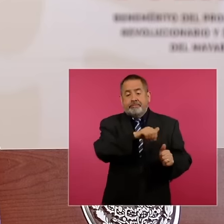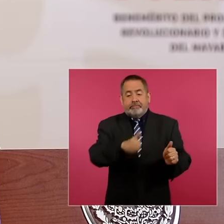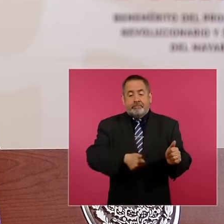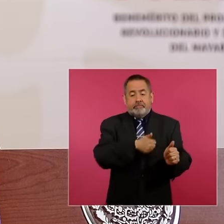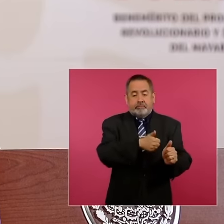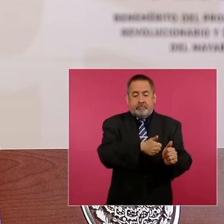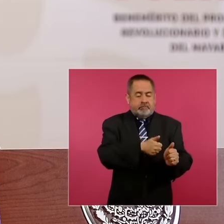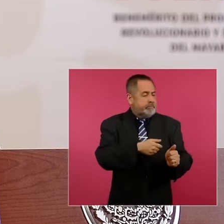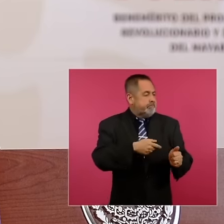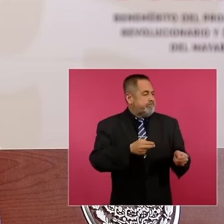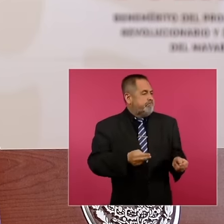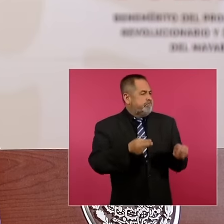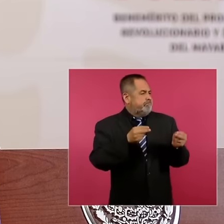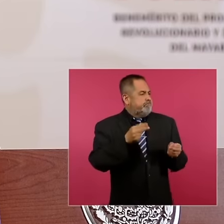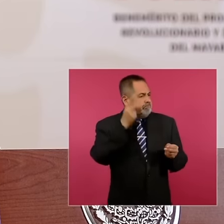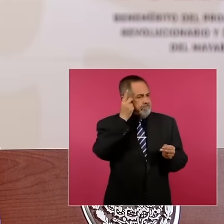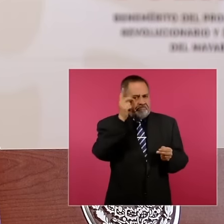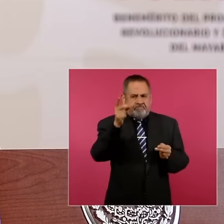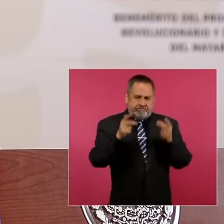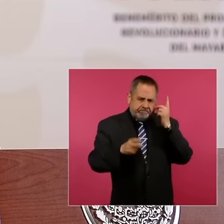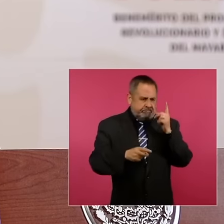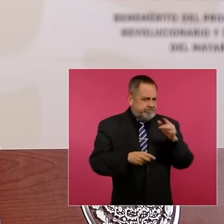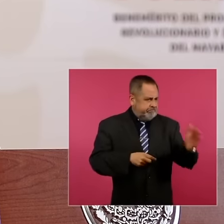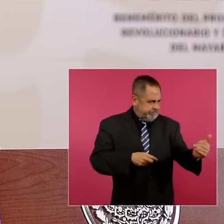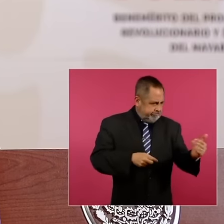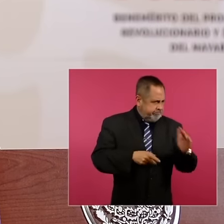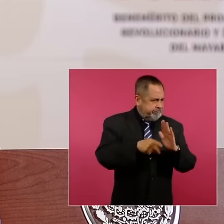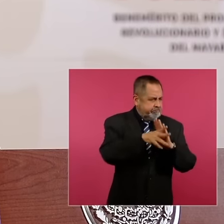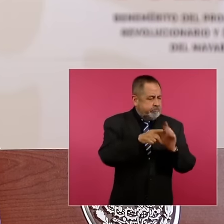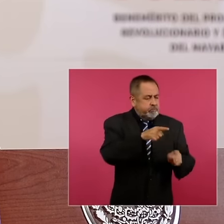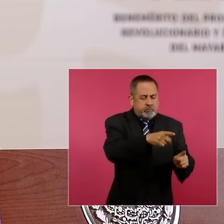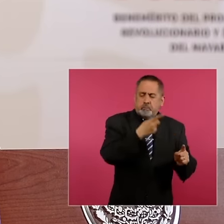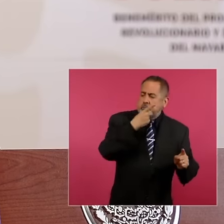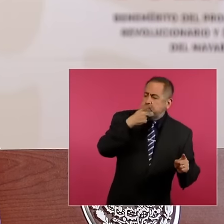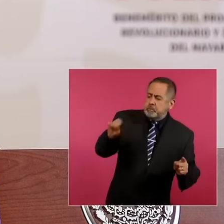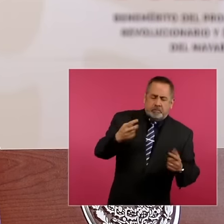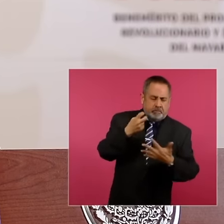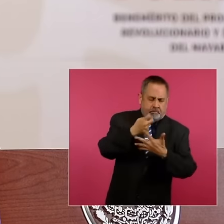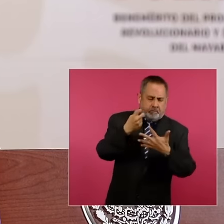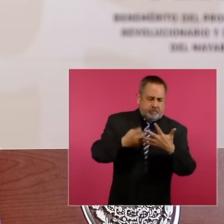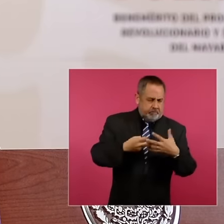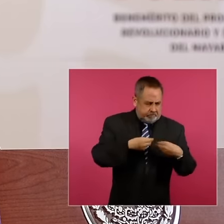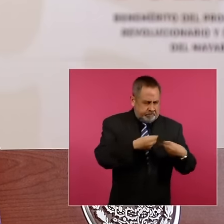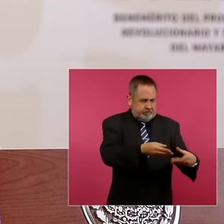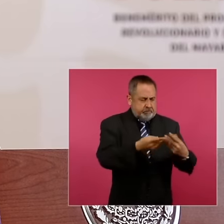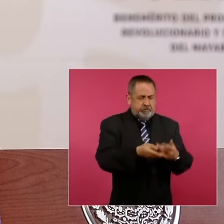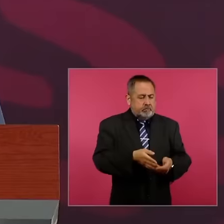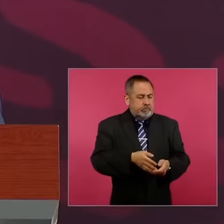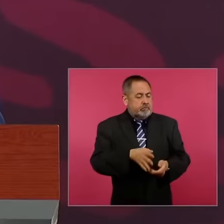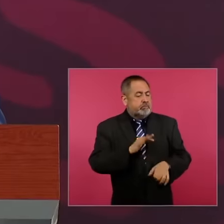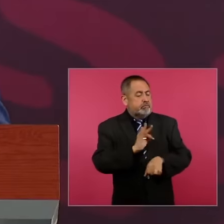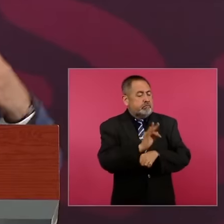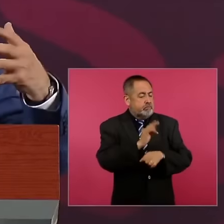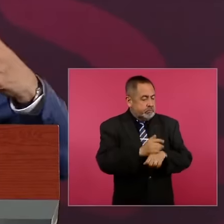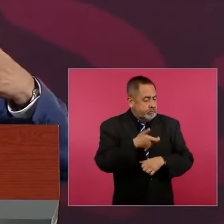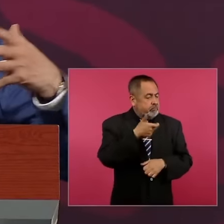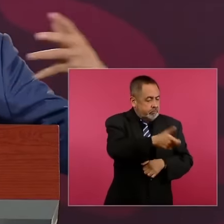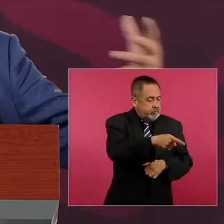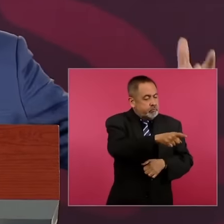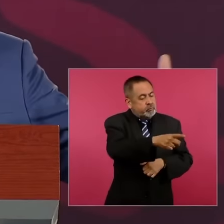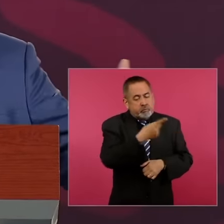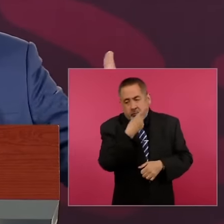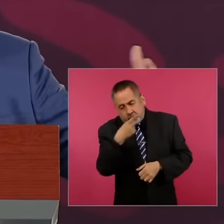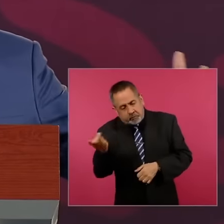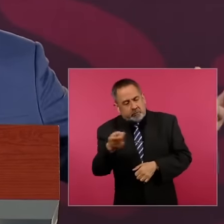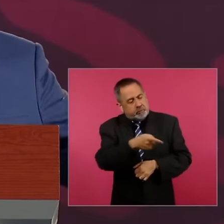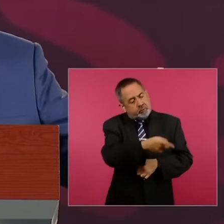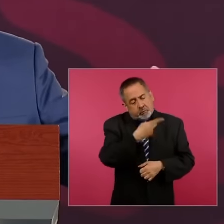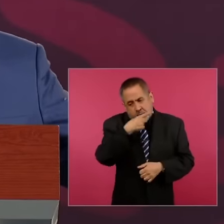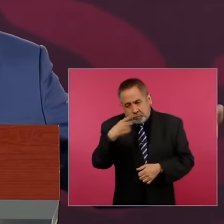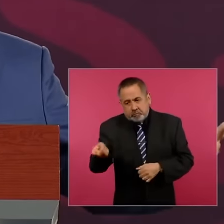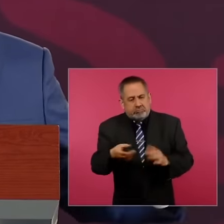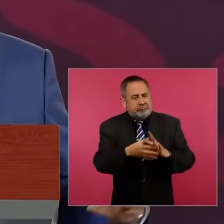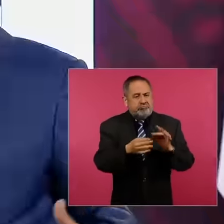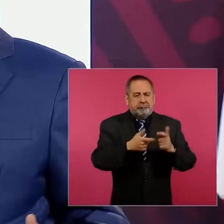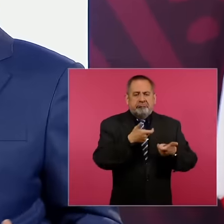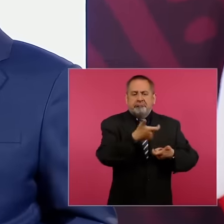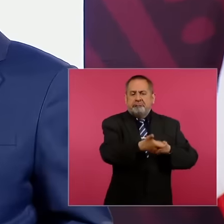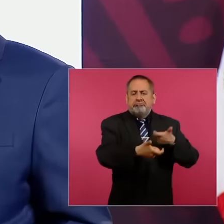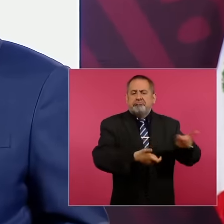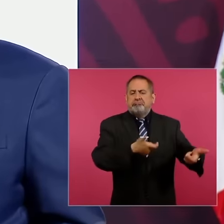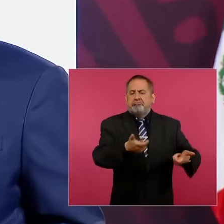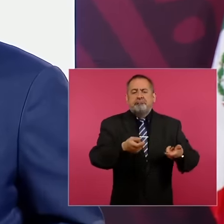by influence peddlers, they needed to have means of